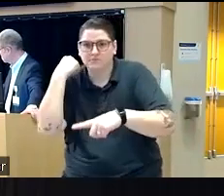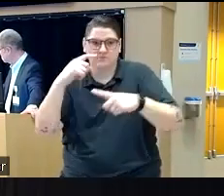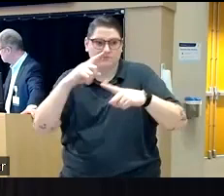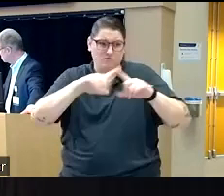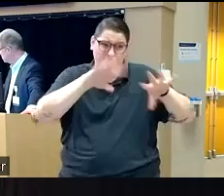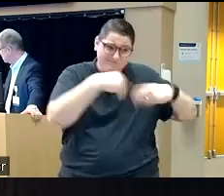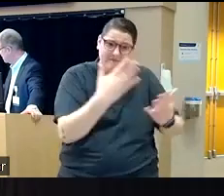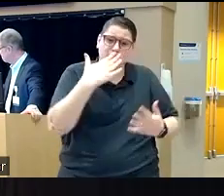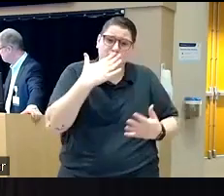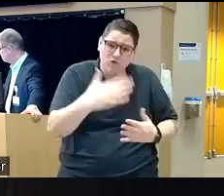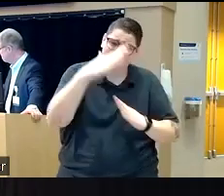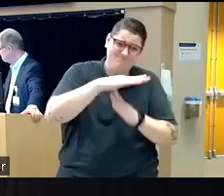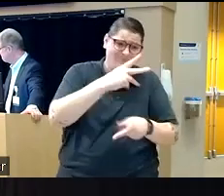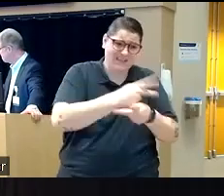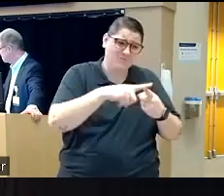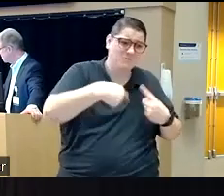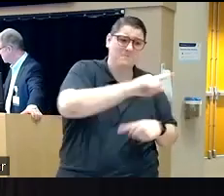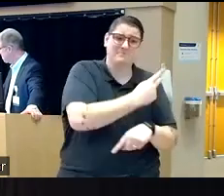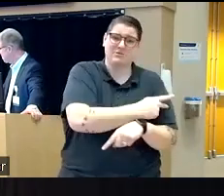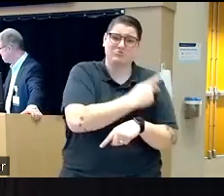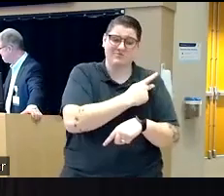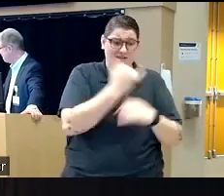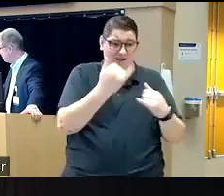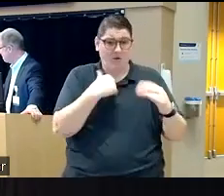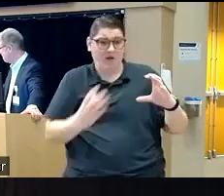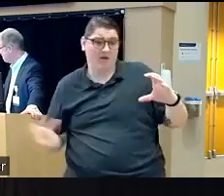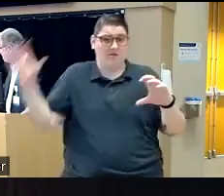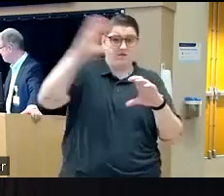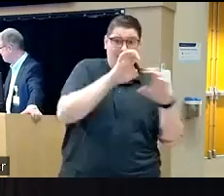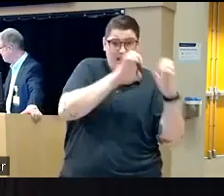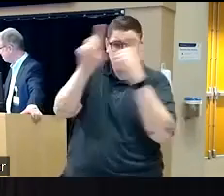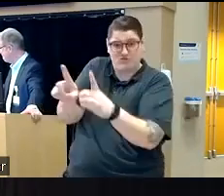highest quality of care to our patients so I really approach it from a needs-based approach